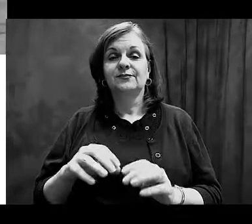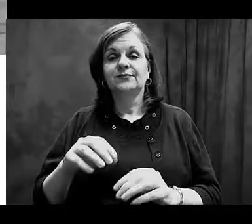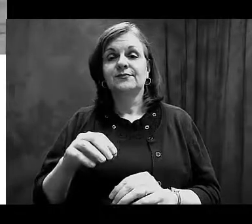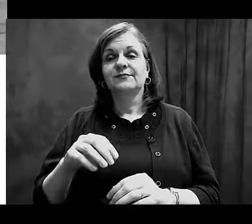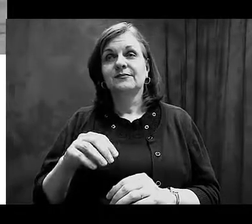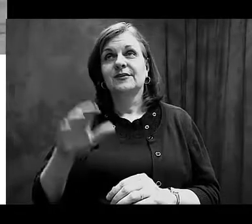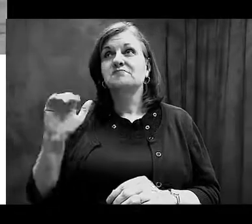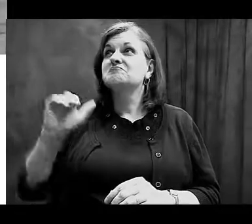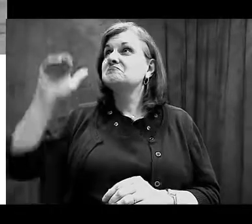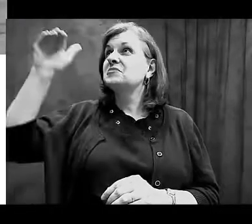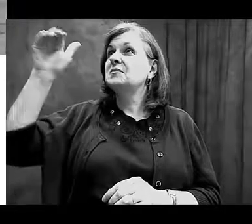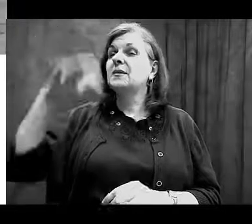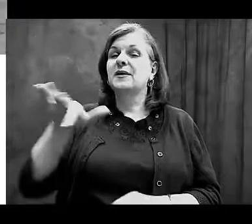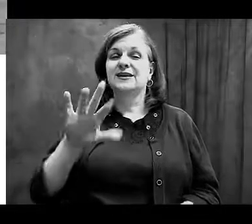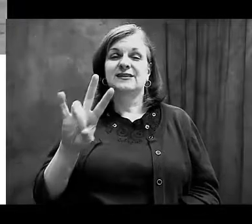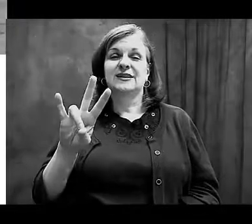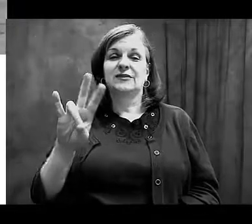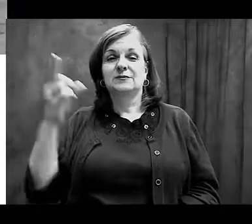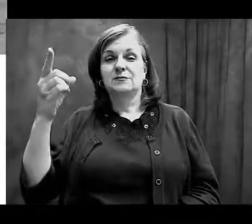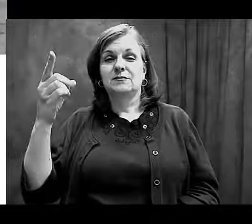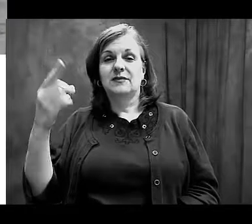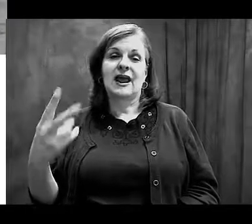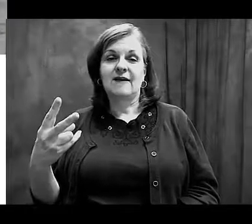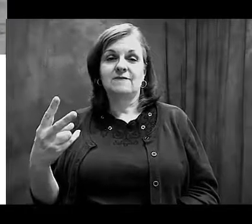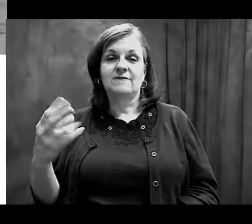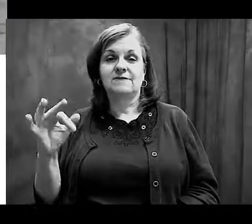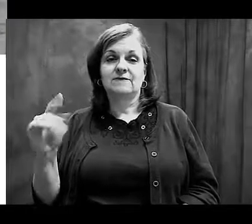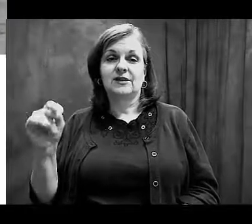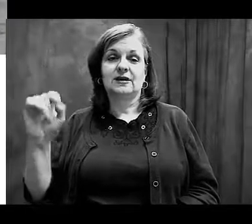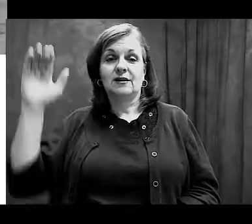and about 7 1/2 feet tall